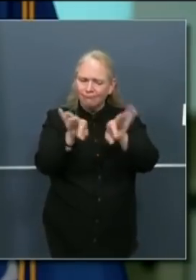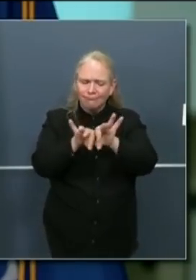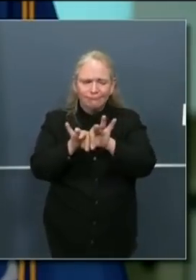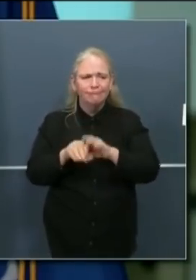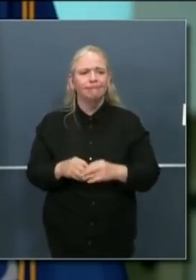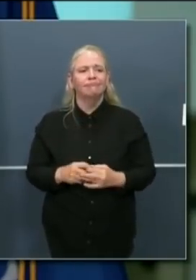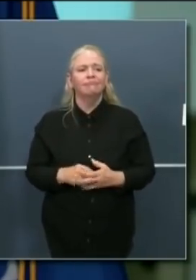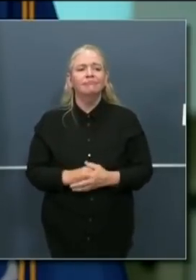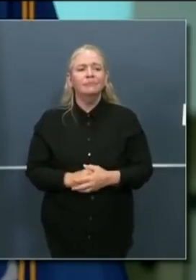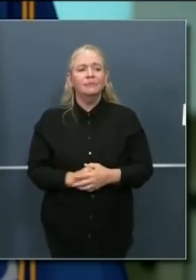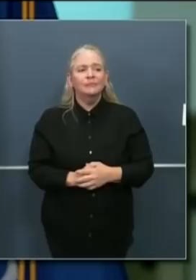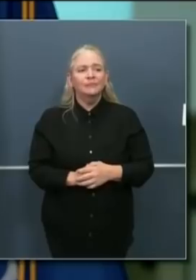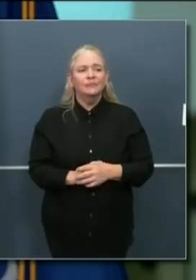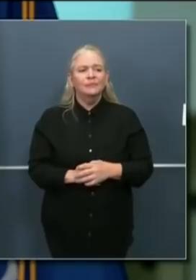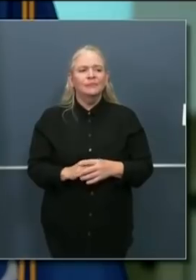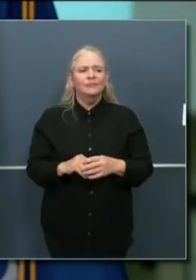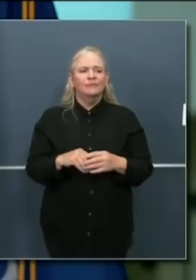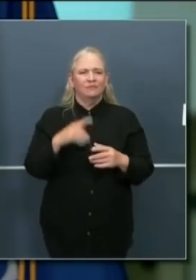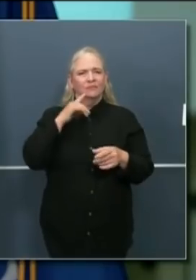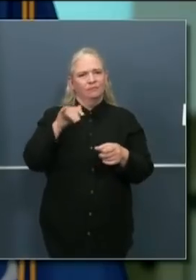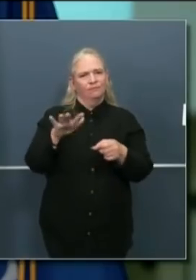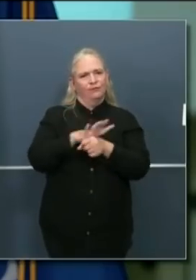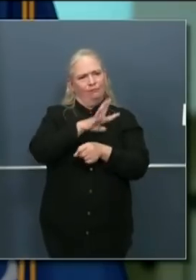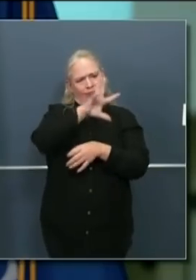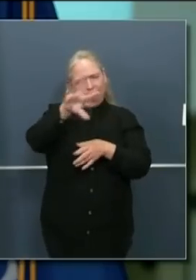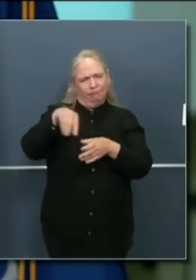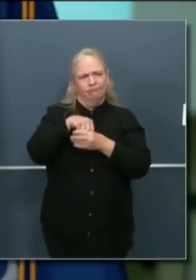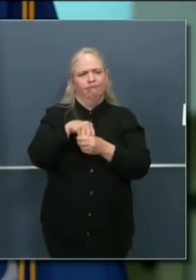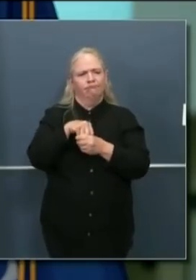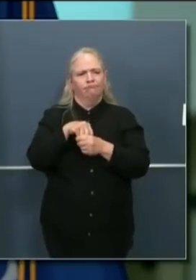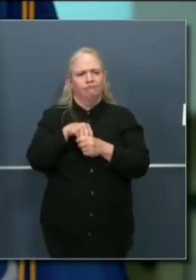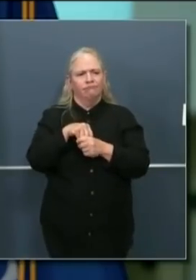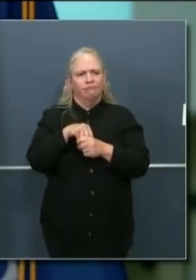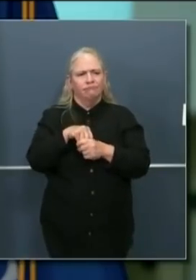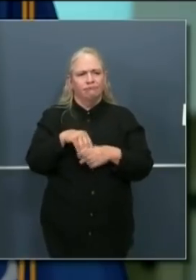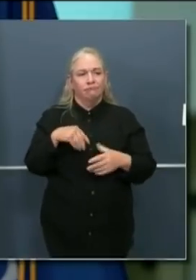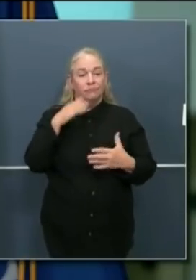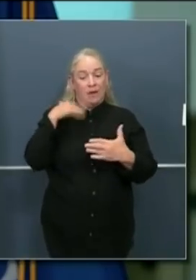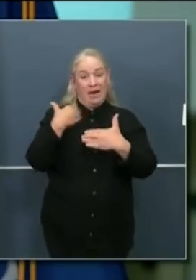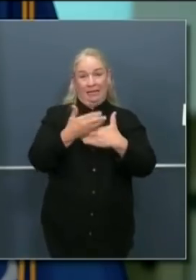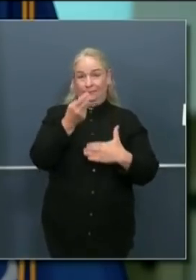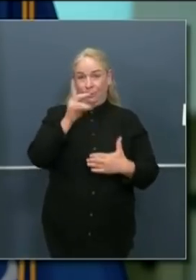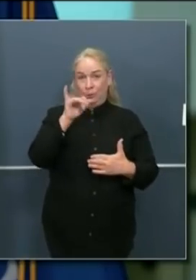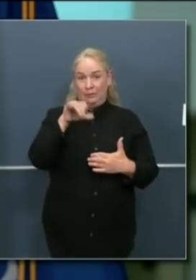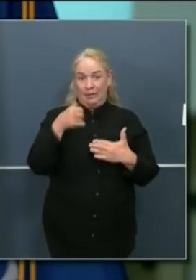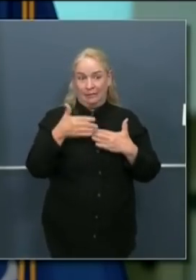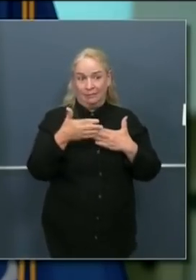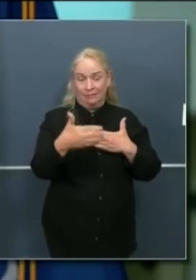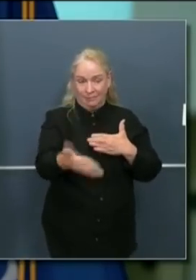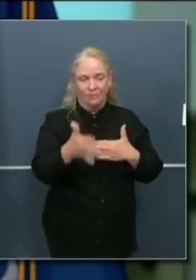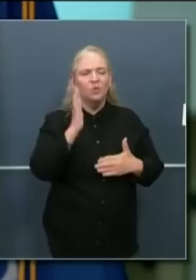PARTICIPATE IN THE CONTACT TRACING AND YOUR QUESTIONS INSPIRED ME TO PERHAPS GIVE A MORE COMPREHENSIVE UPDATE,